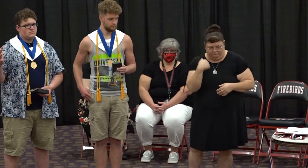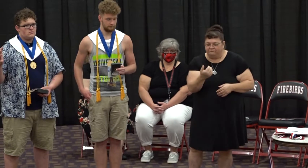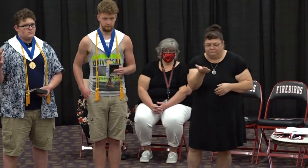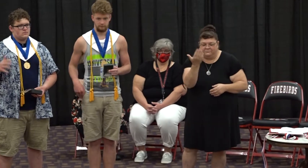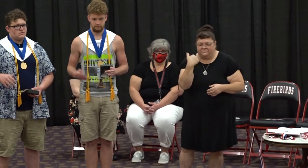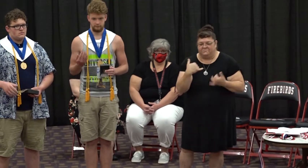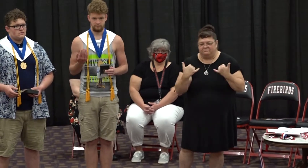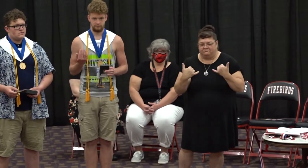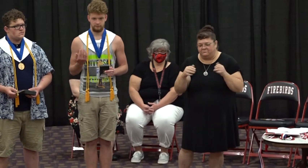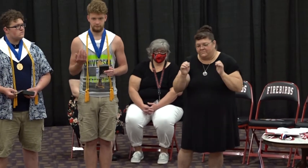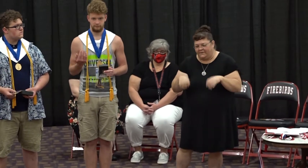He is a junior. You can come up.